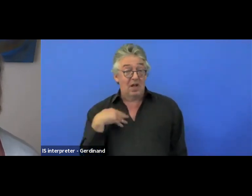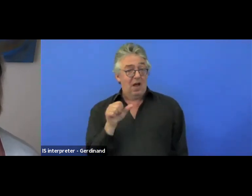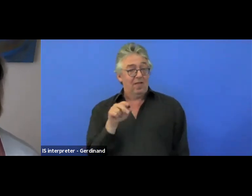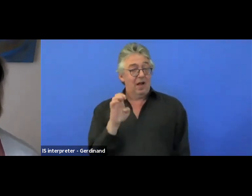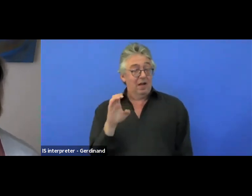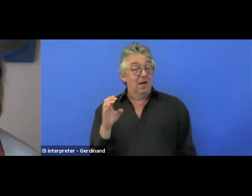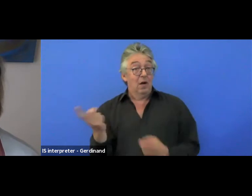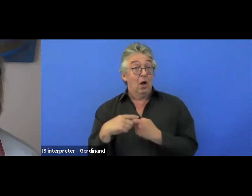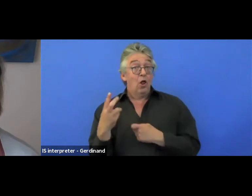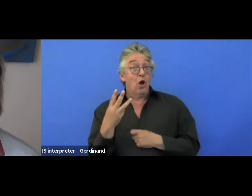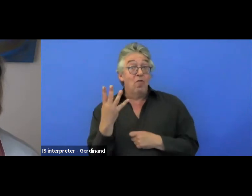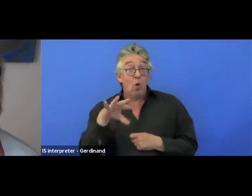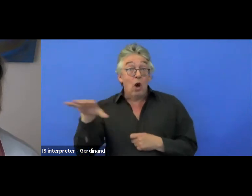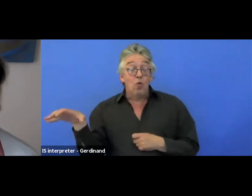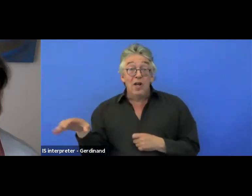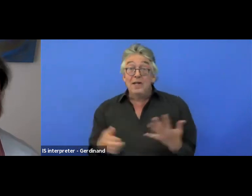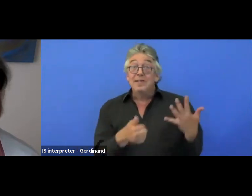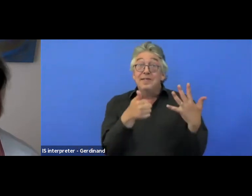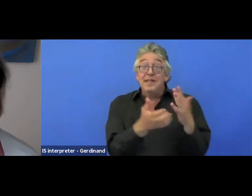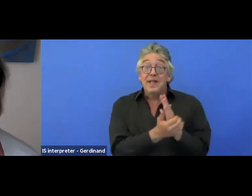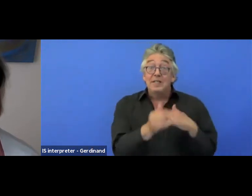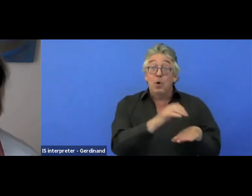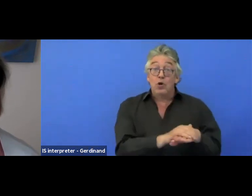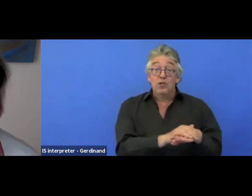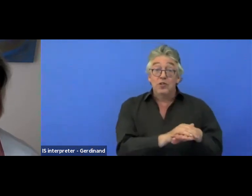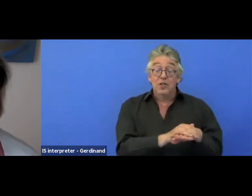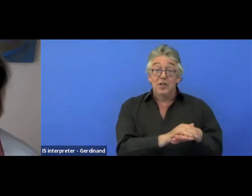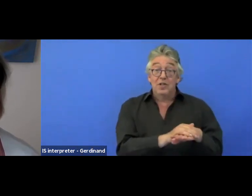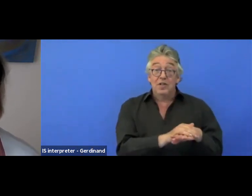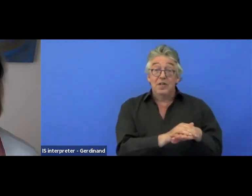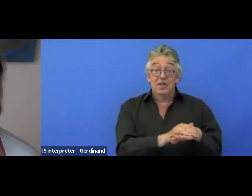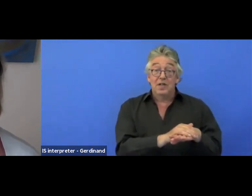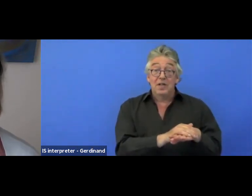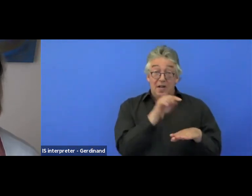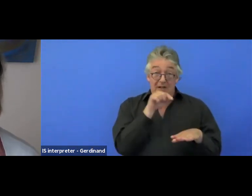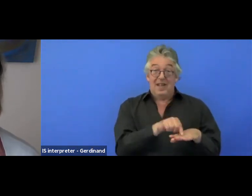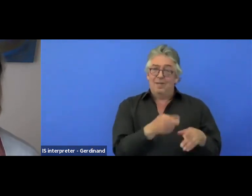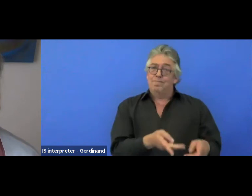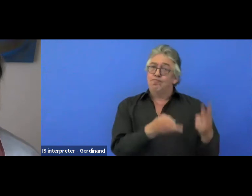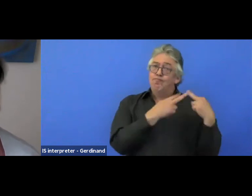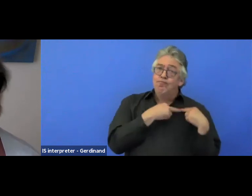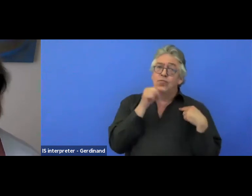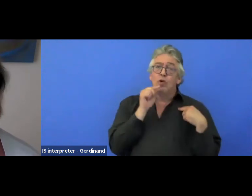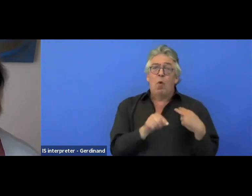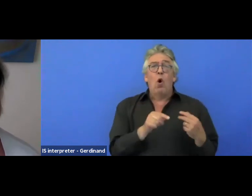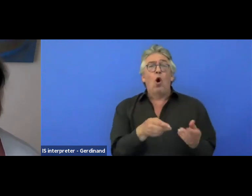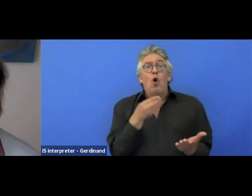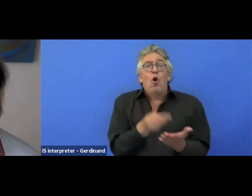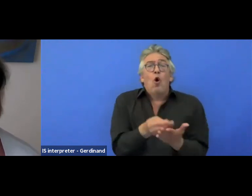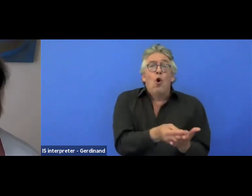The experts are dealing with consumer issues in CEN and CENELEC. They come from national countries.